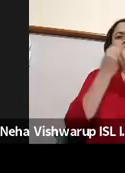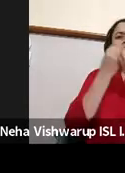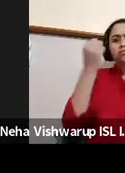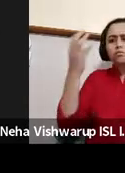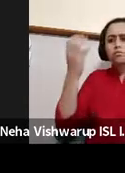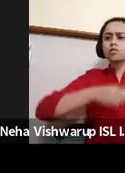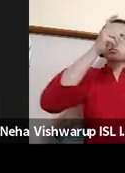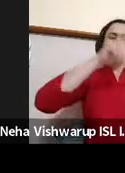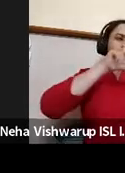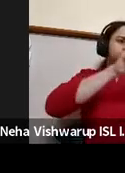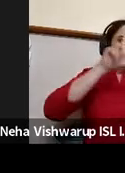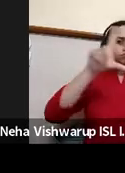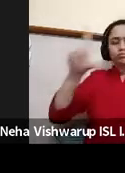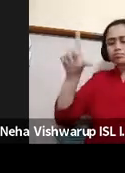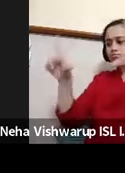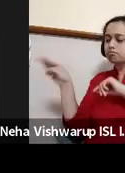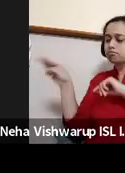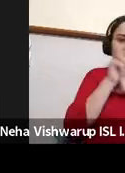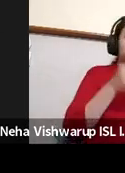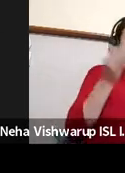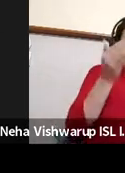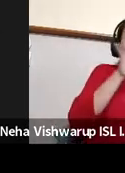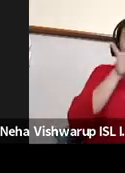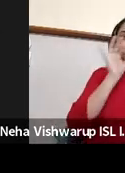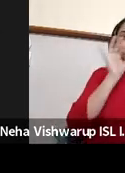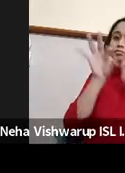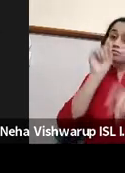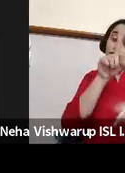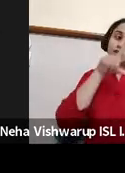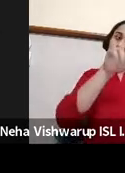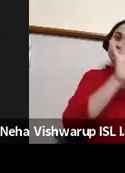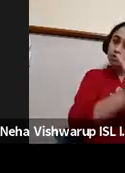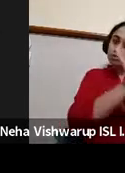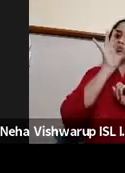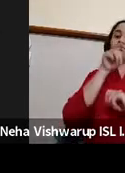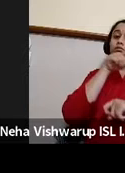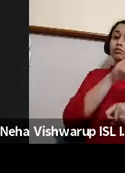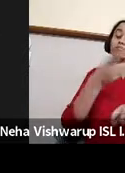comprise his archive this one image in particular has come up time and time again as an evocative